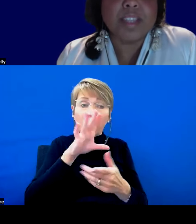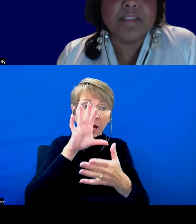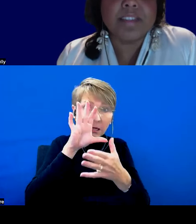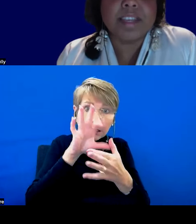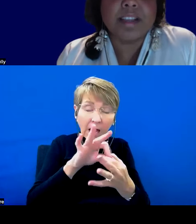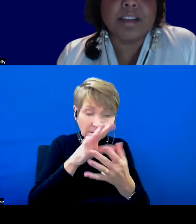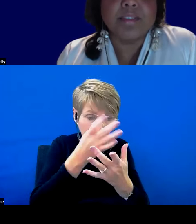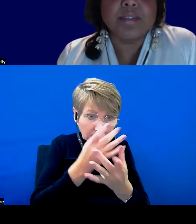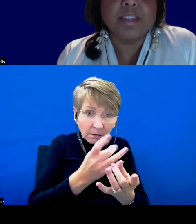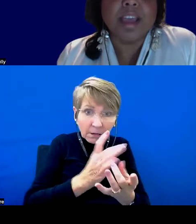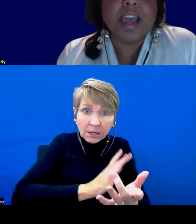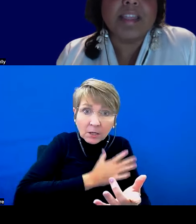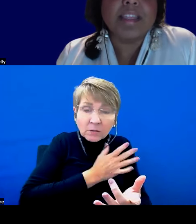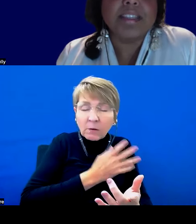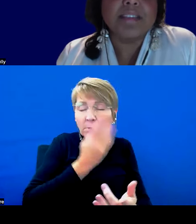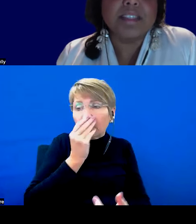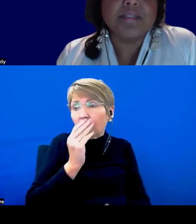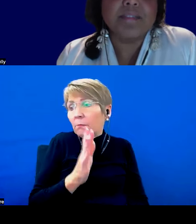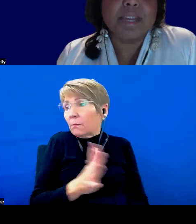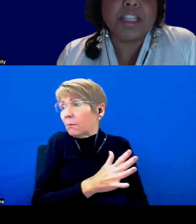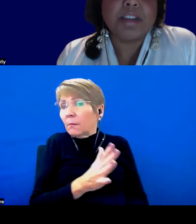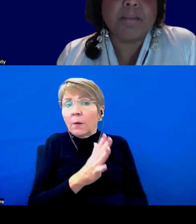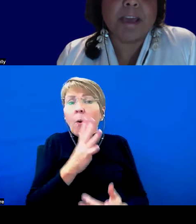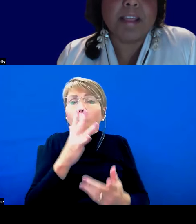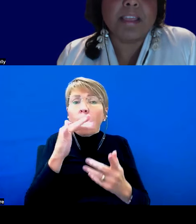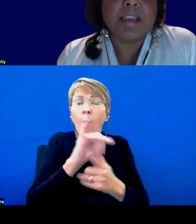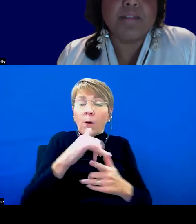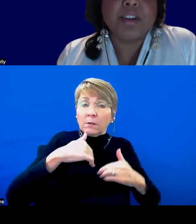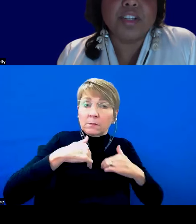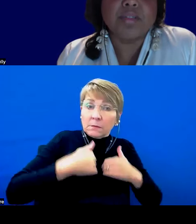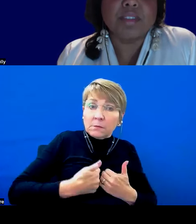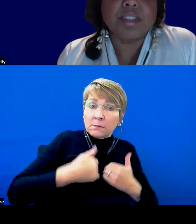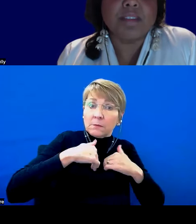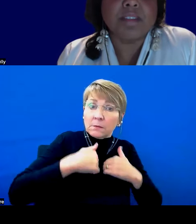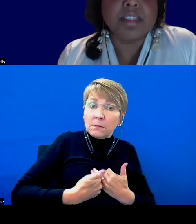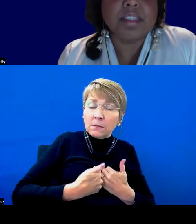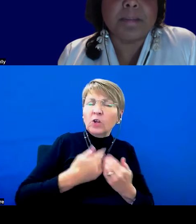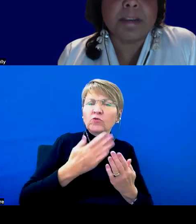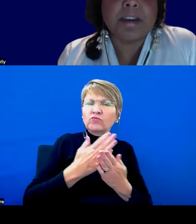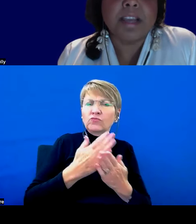fatigue levels and this gives us information about their functional reserves and stamina.